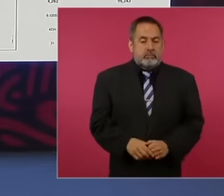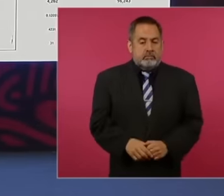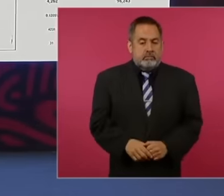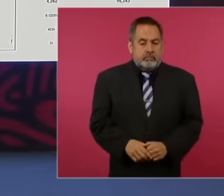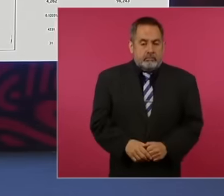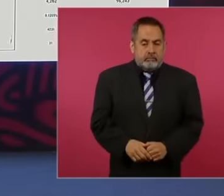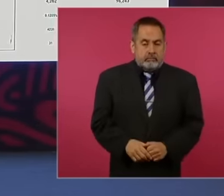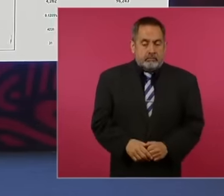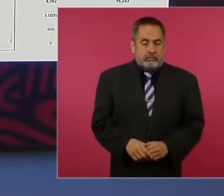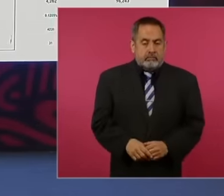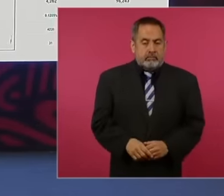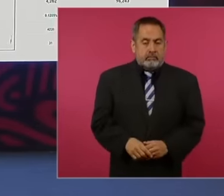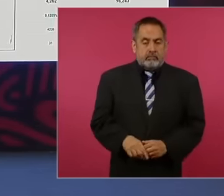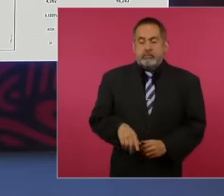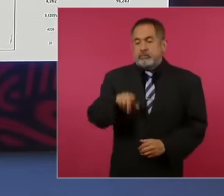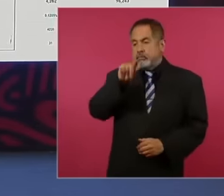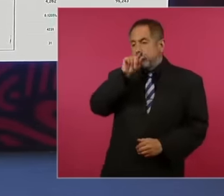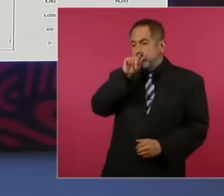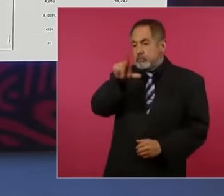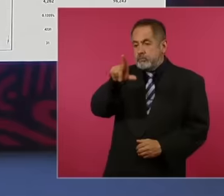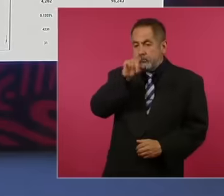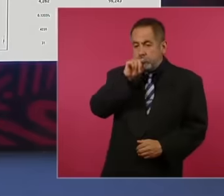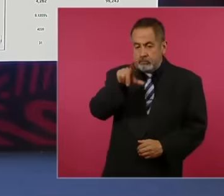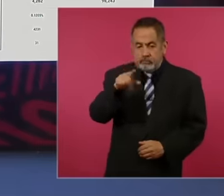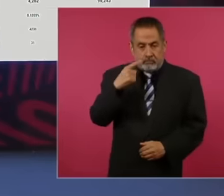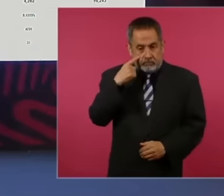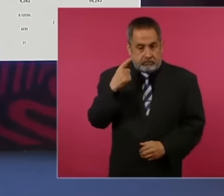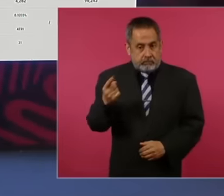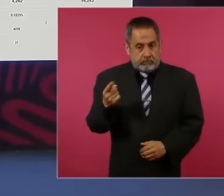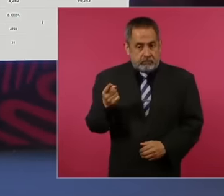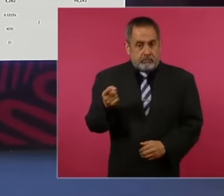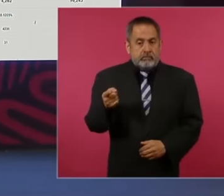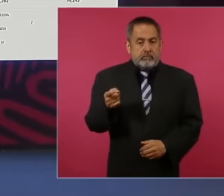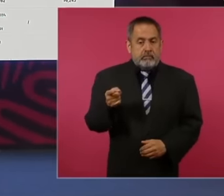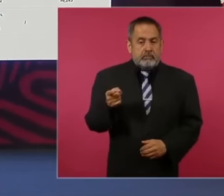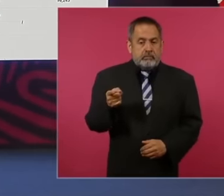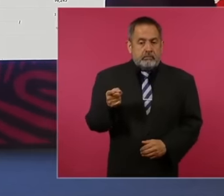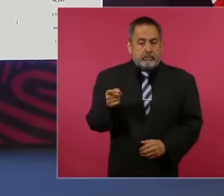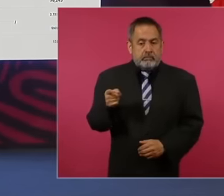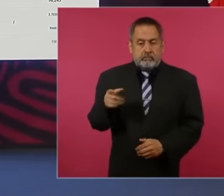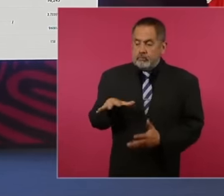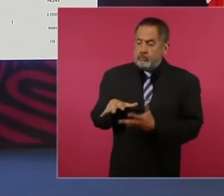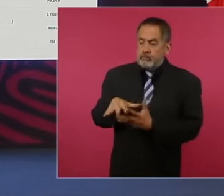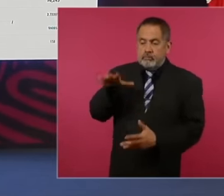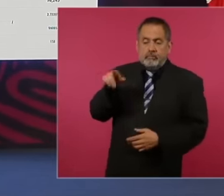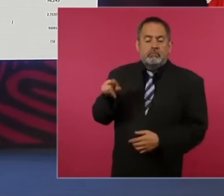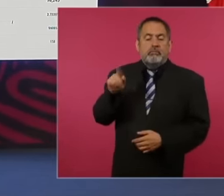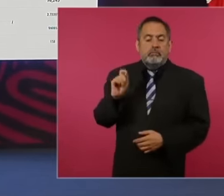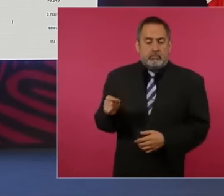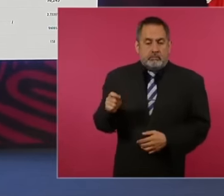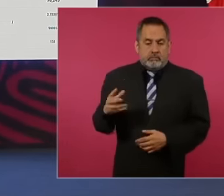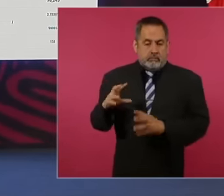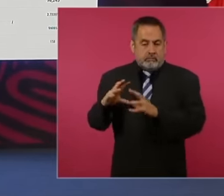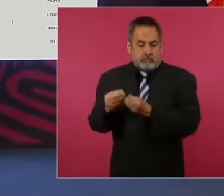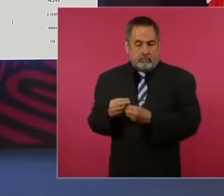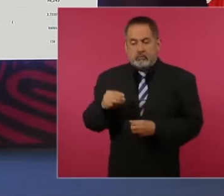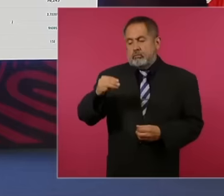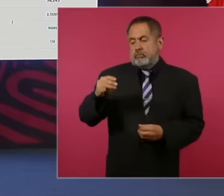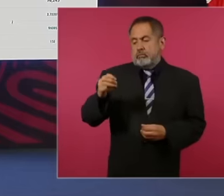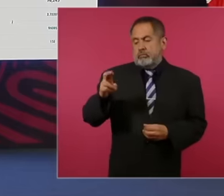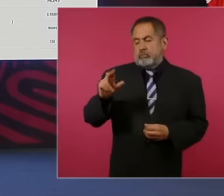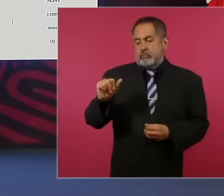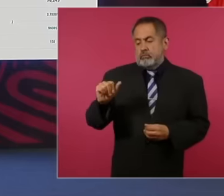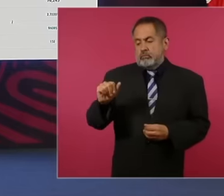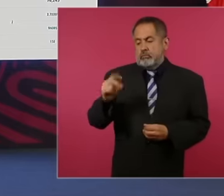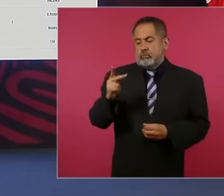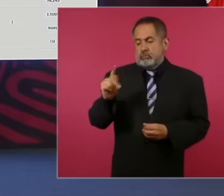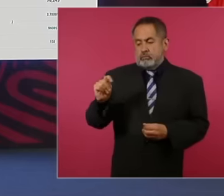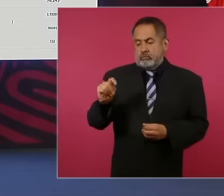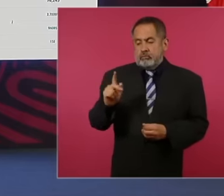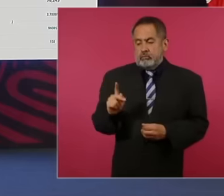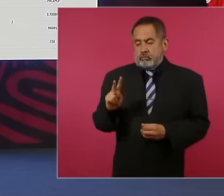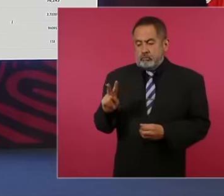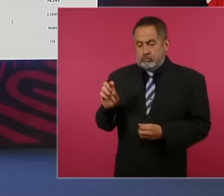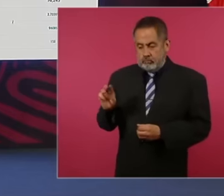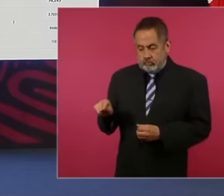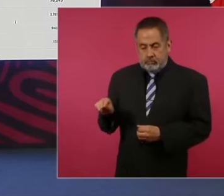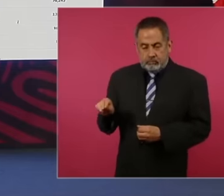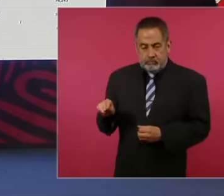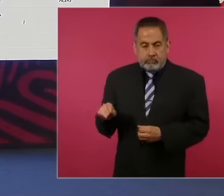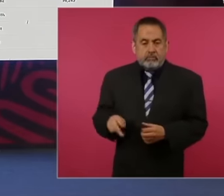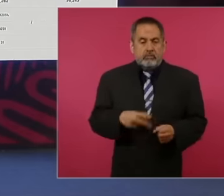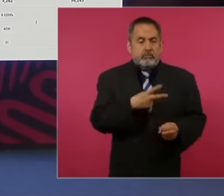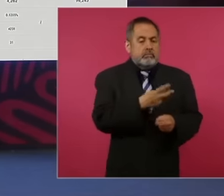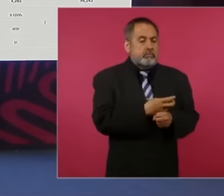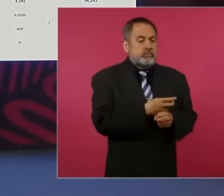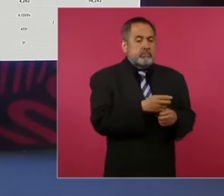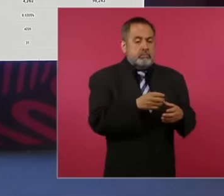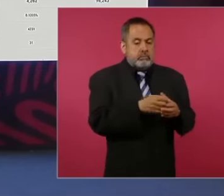the case of Jalisco we can see the majority for the morena coalition PT green and first